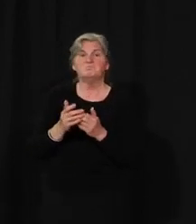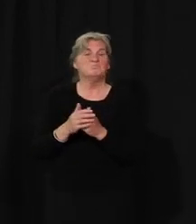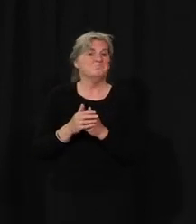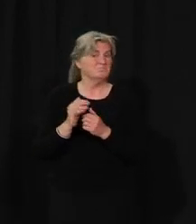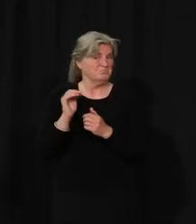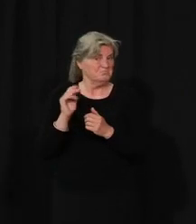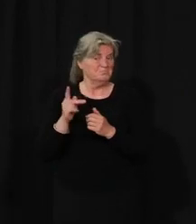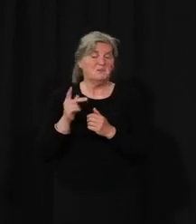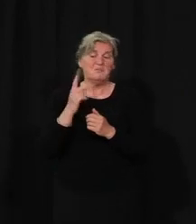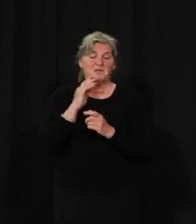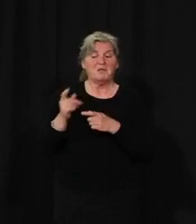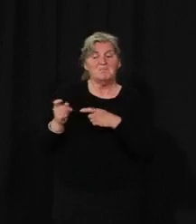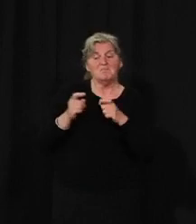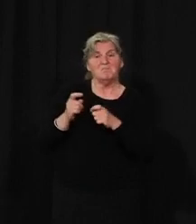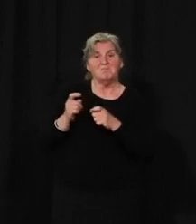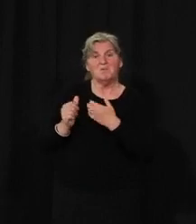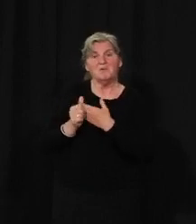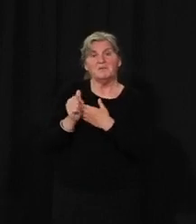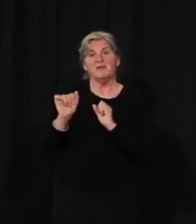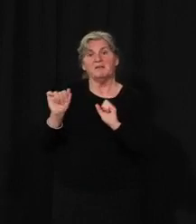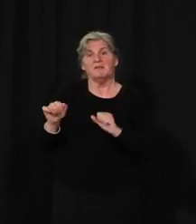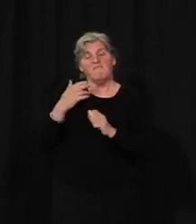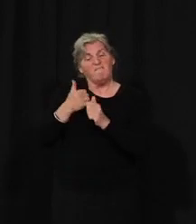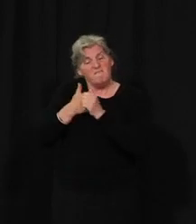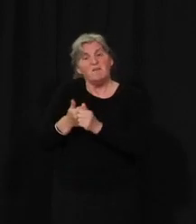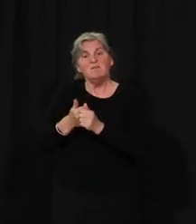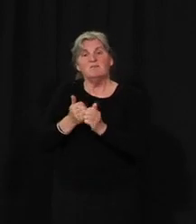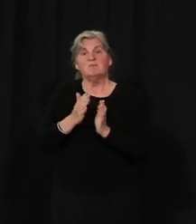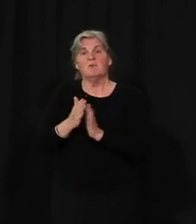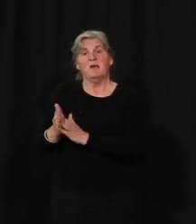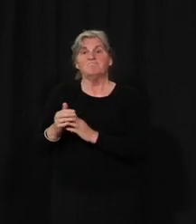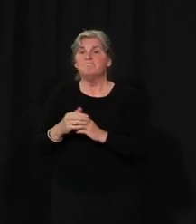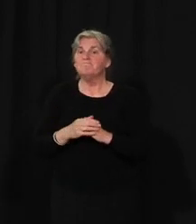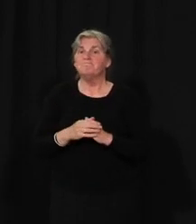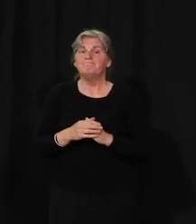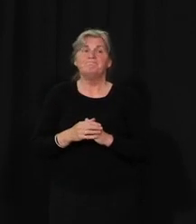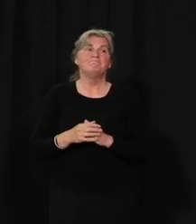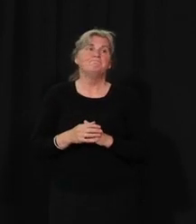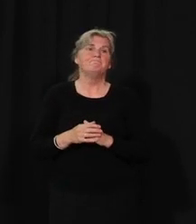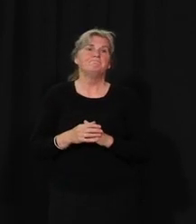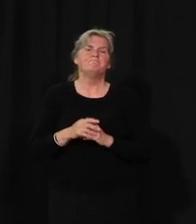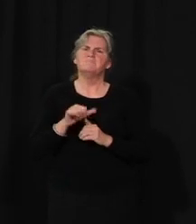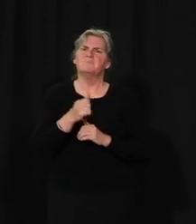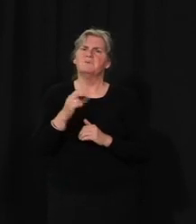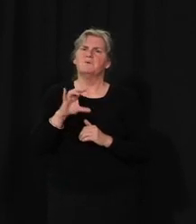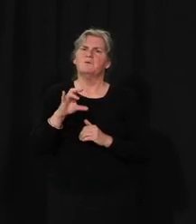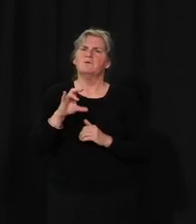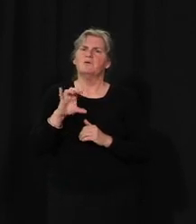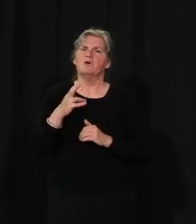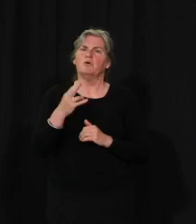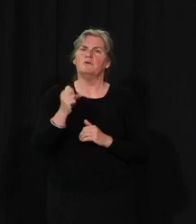a manageable risk. Pat: Next question, Chris?